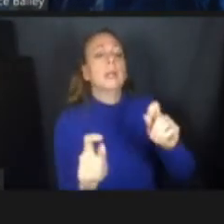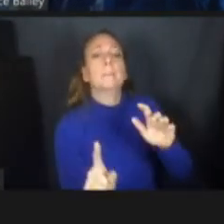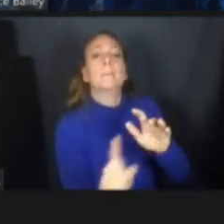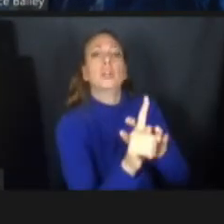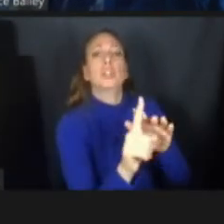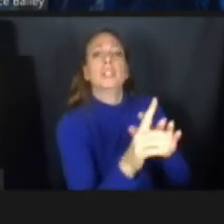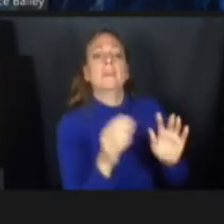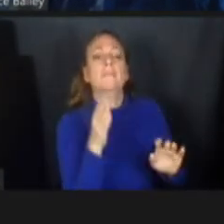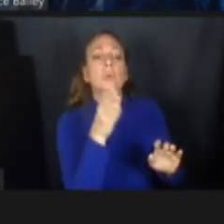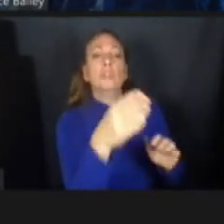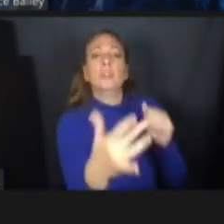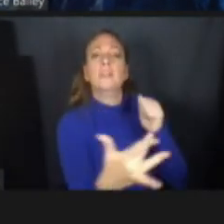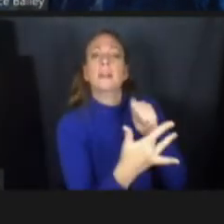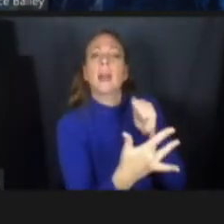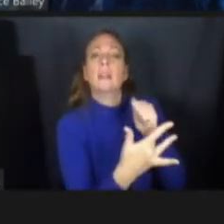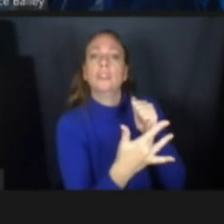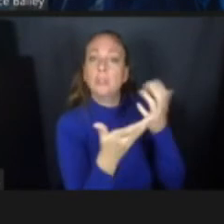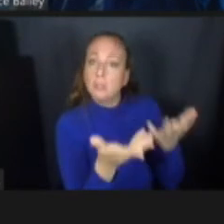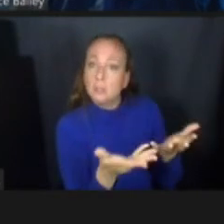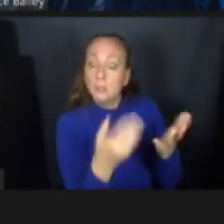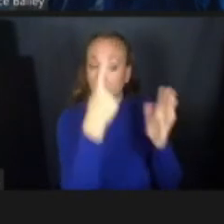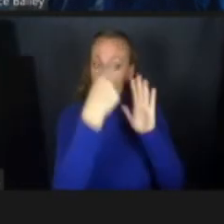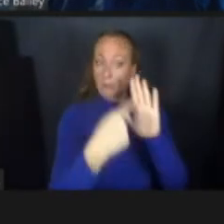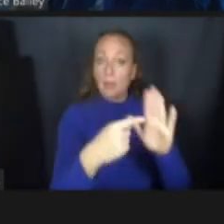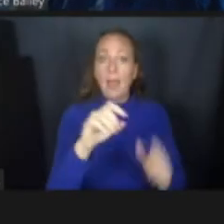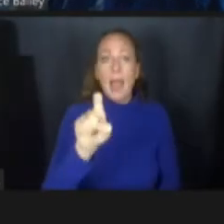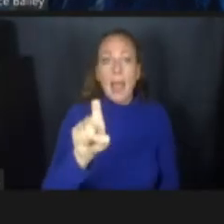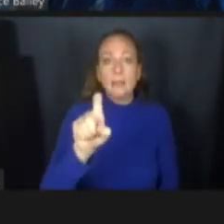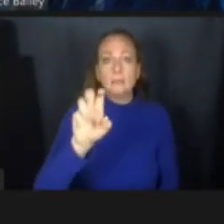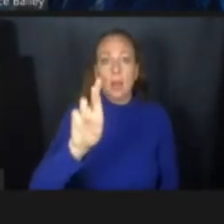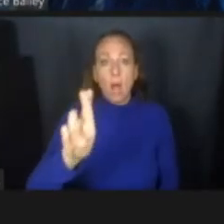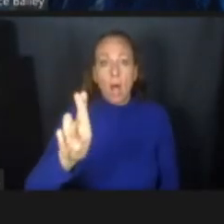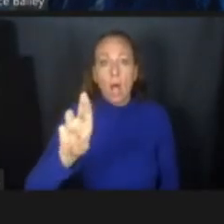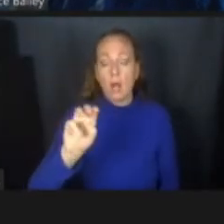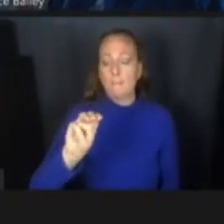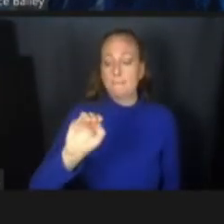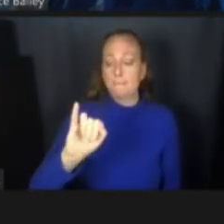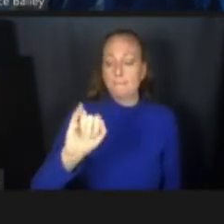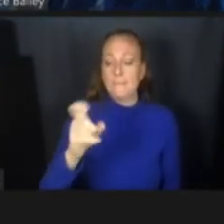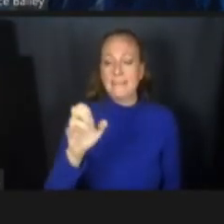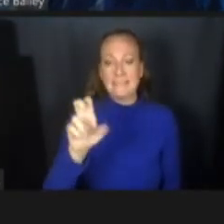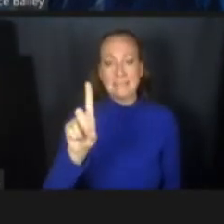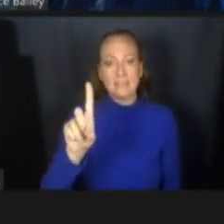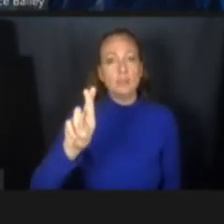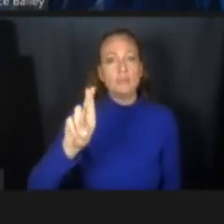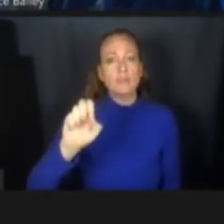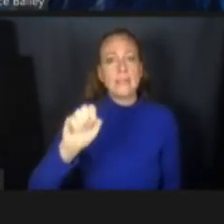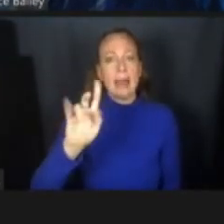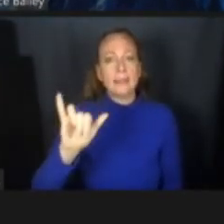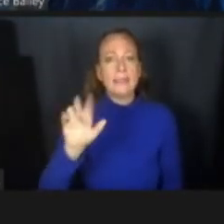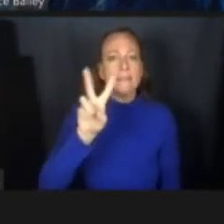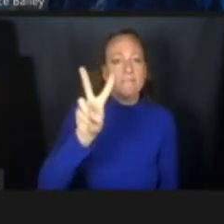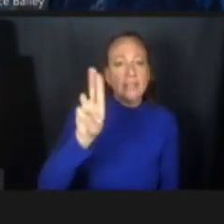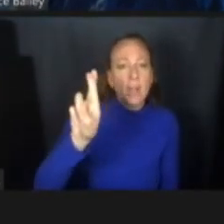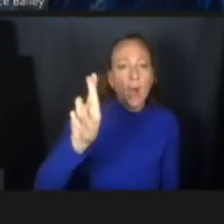such as XR, mixed reality, in the form of AR and VR, are virtual reality.